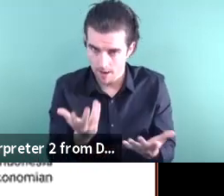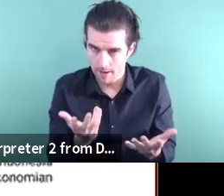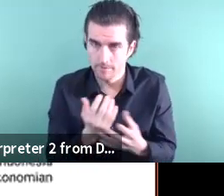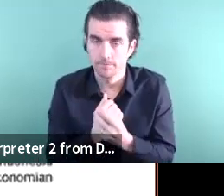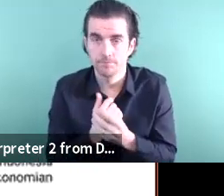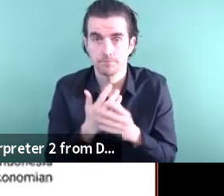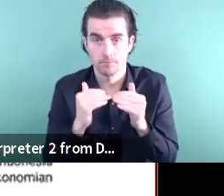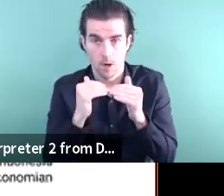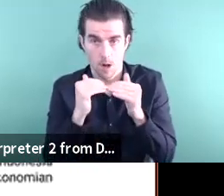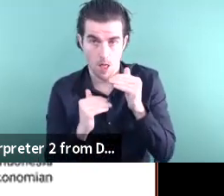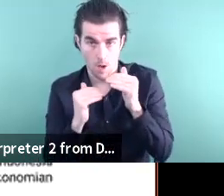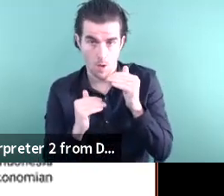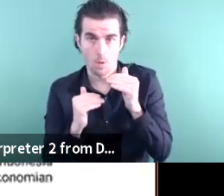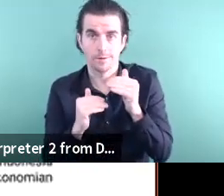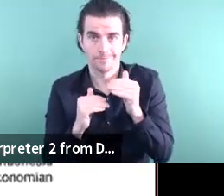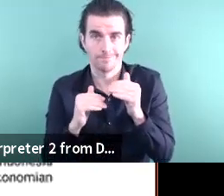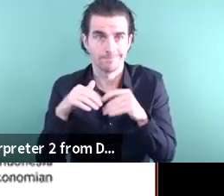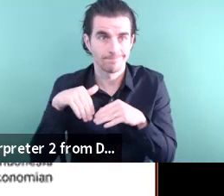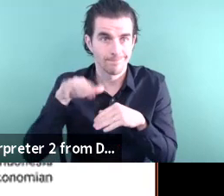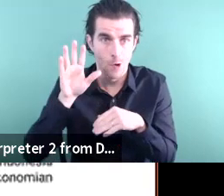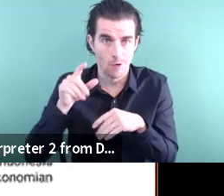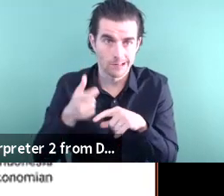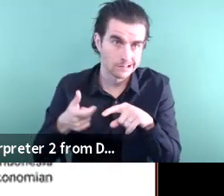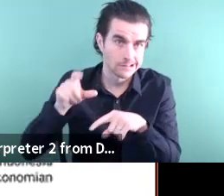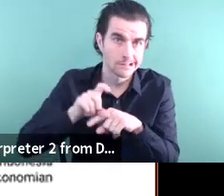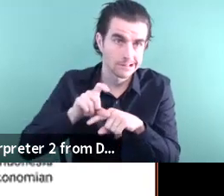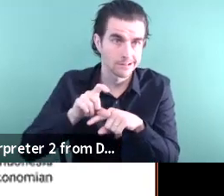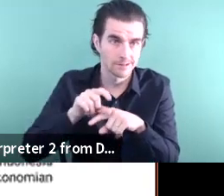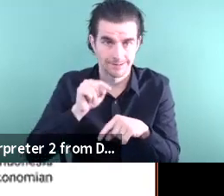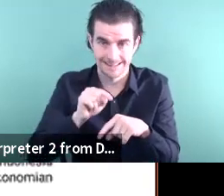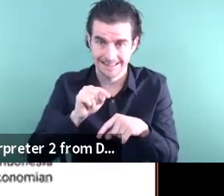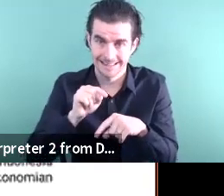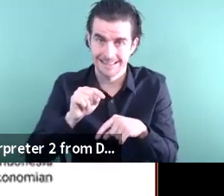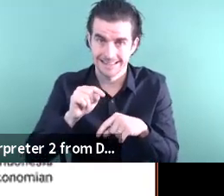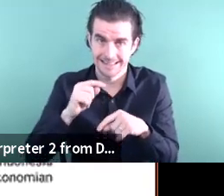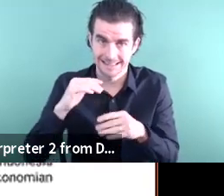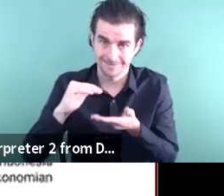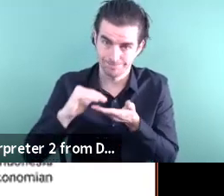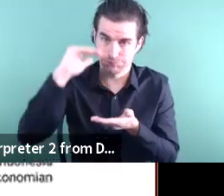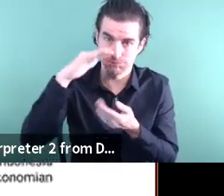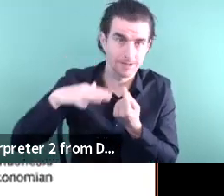varied across area of residence published officially by Statistics Indonesia. We then